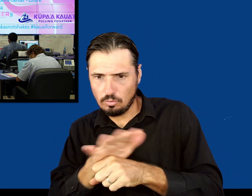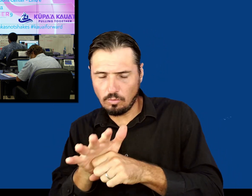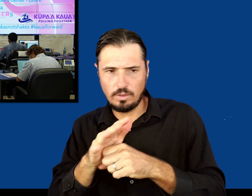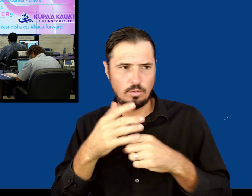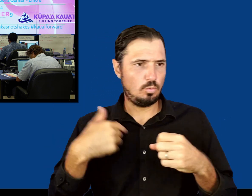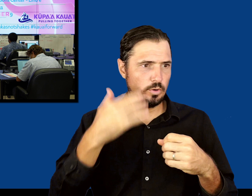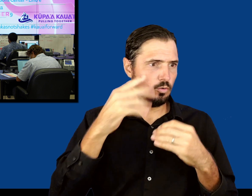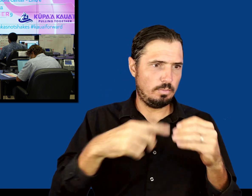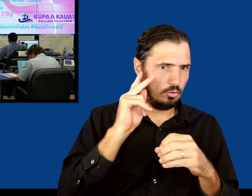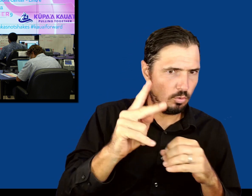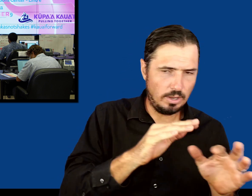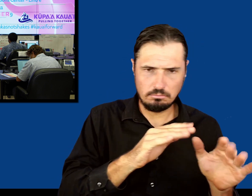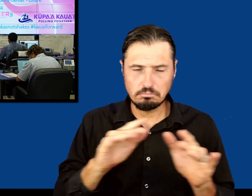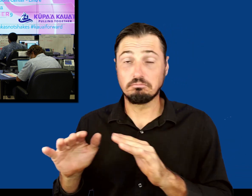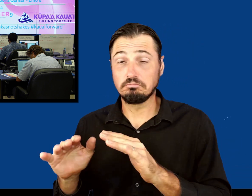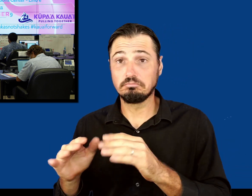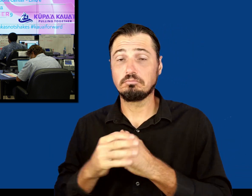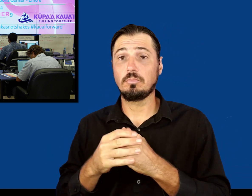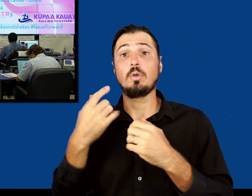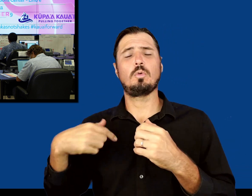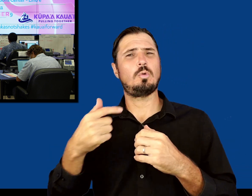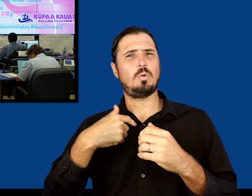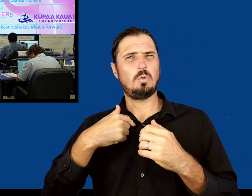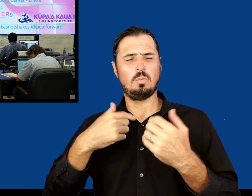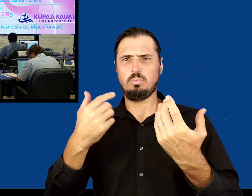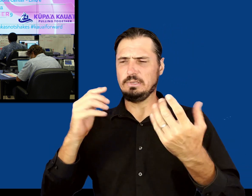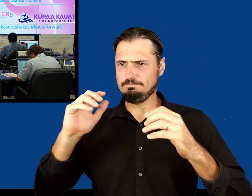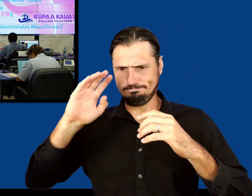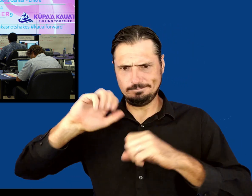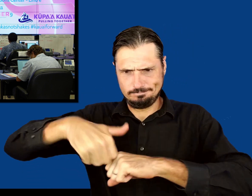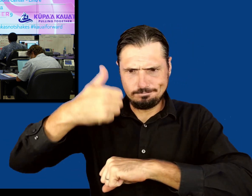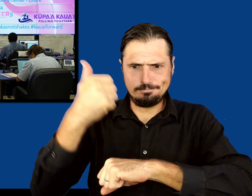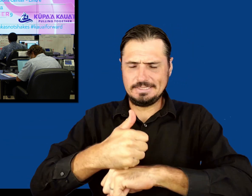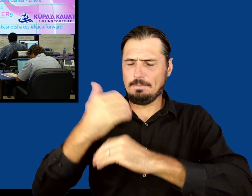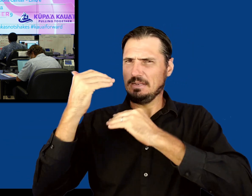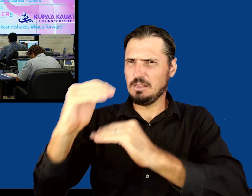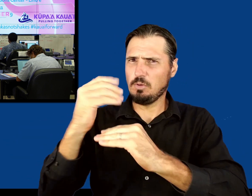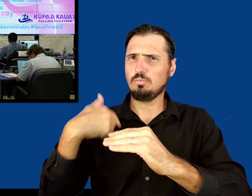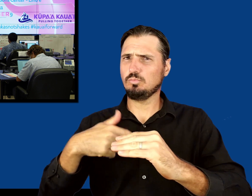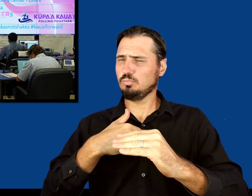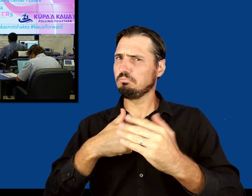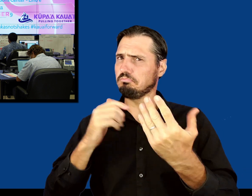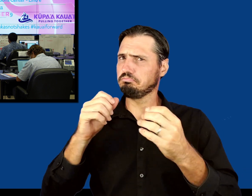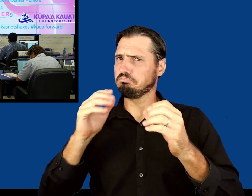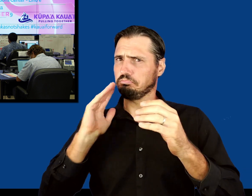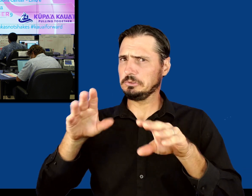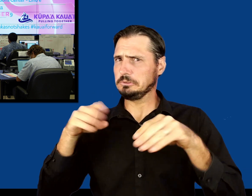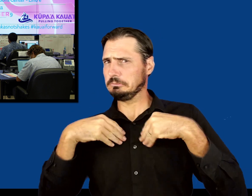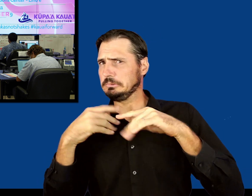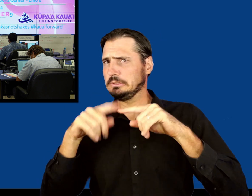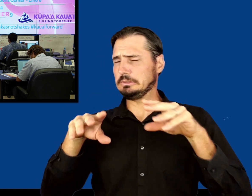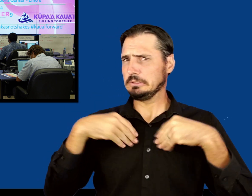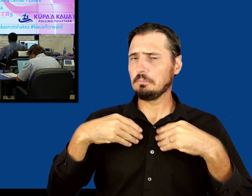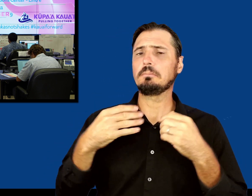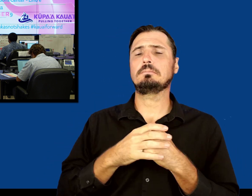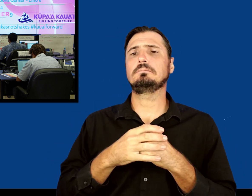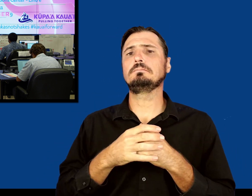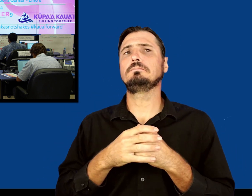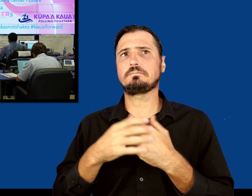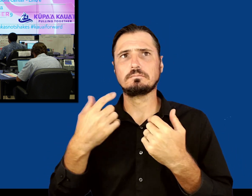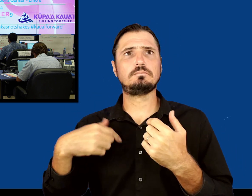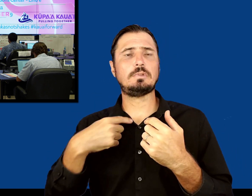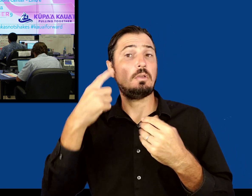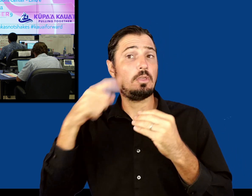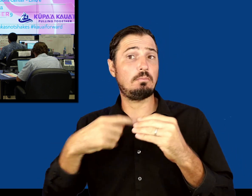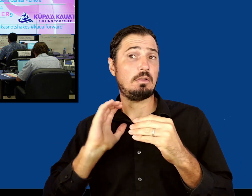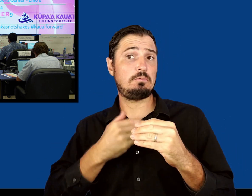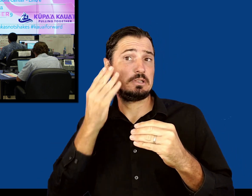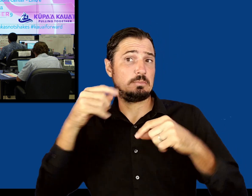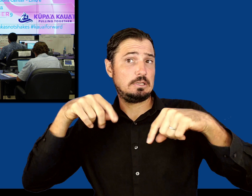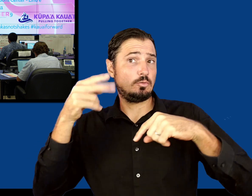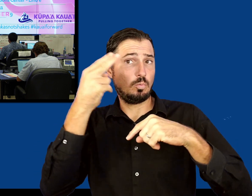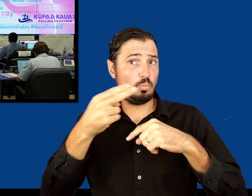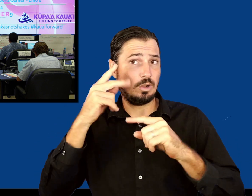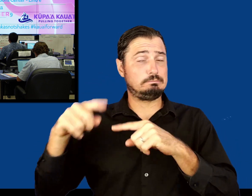our island. We developed thresholds based on the information we have at our disposal now. That includes our experience over the last 6 months in Hawaii, how other communities have responded